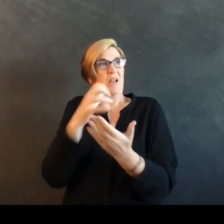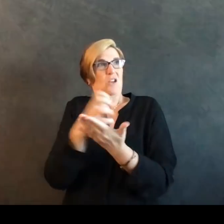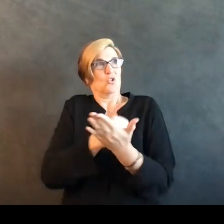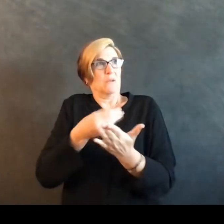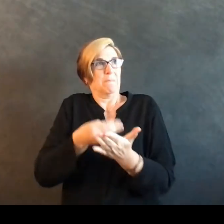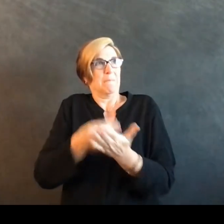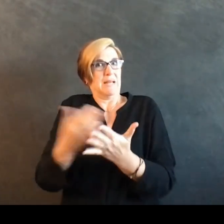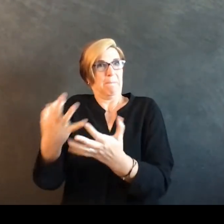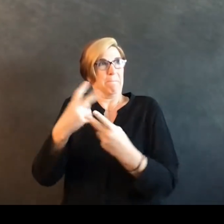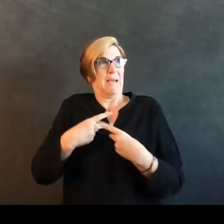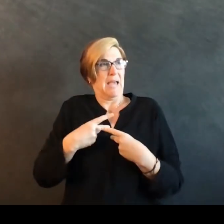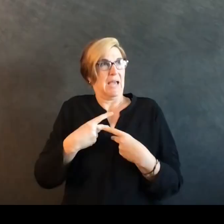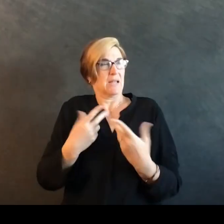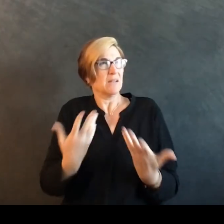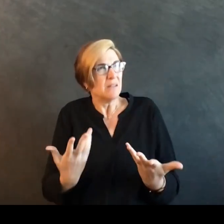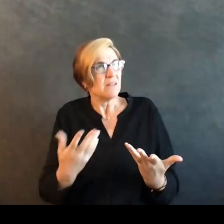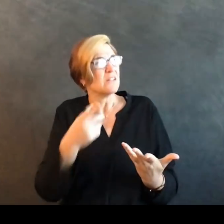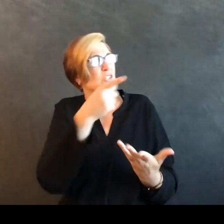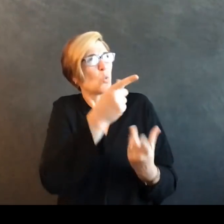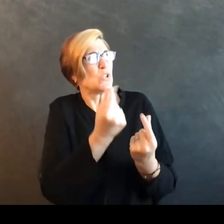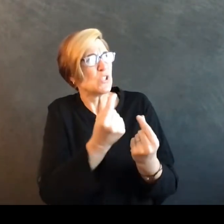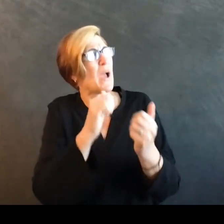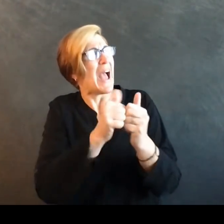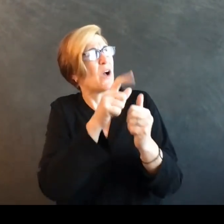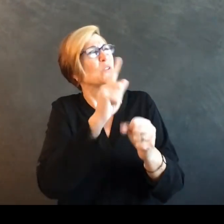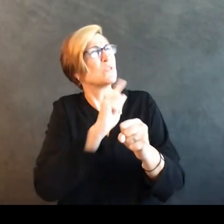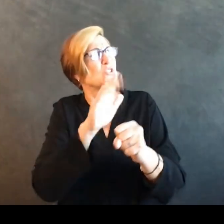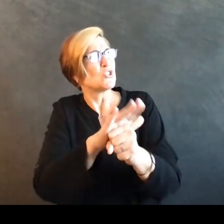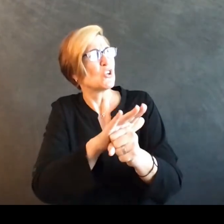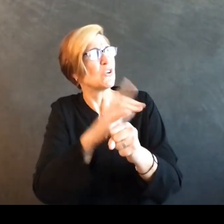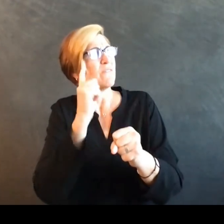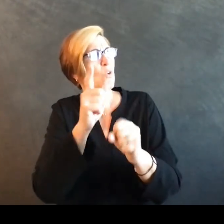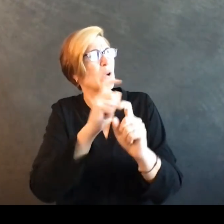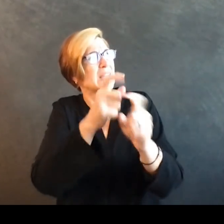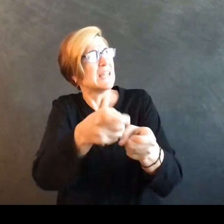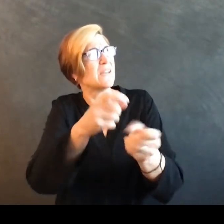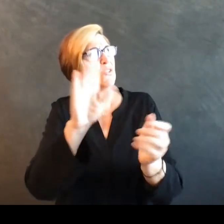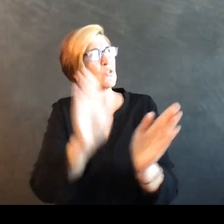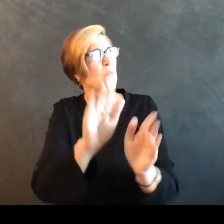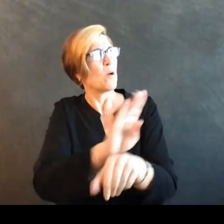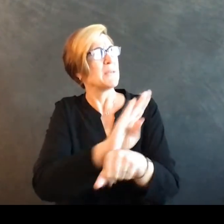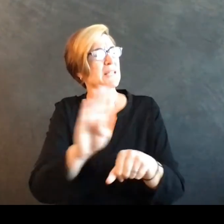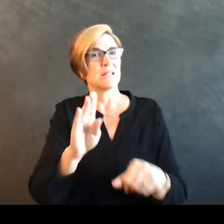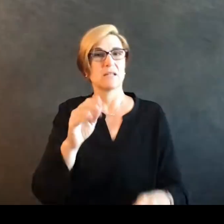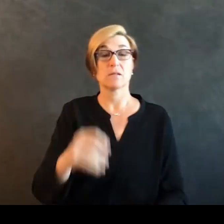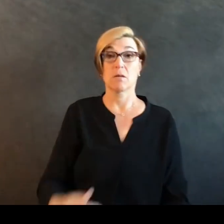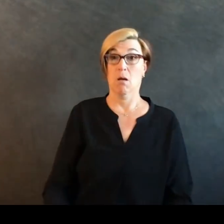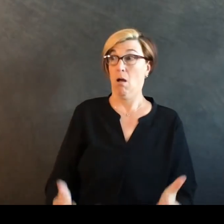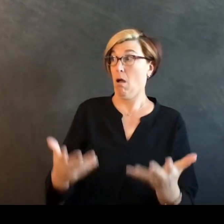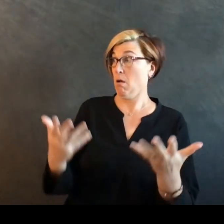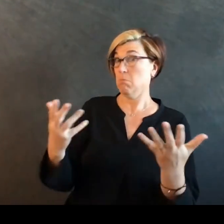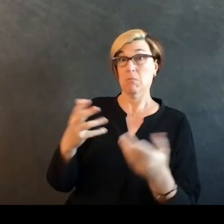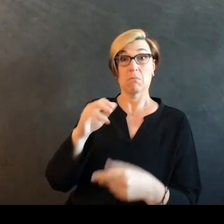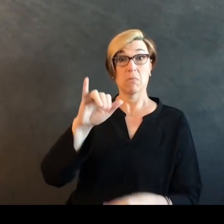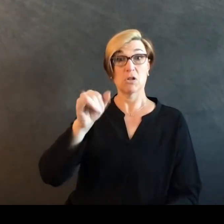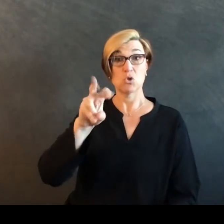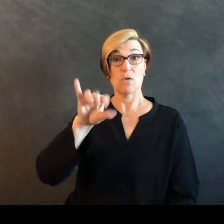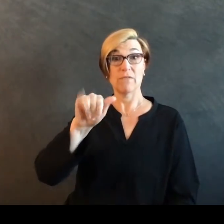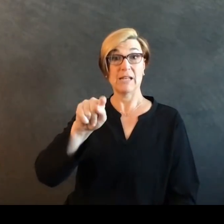owners get the capital they need to survive right now first of all I can assure you Jovita is here to be used to work for me as the treasurer there's no